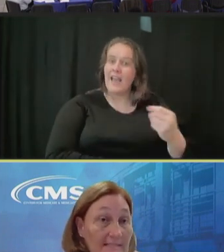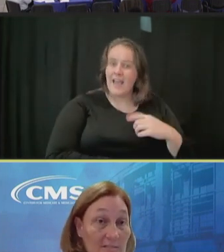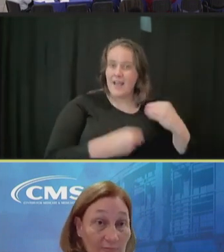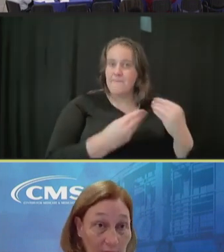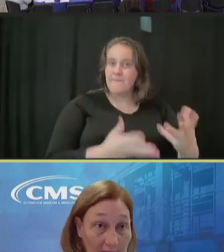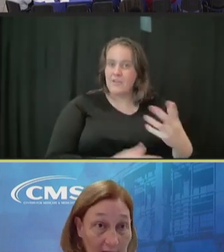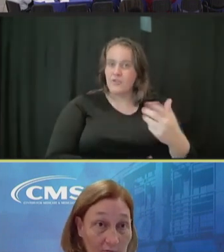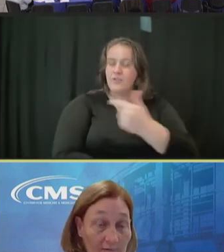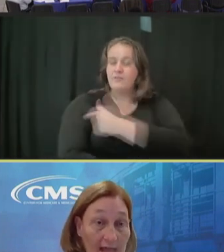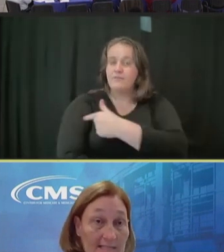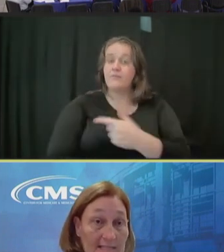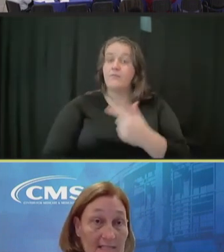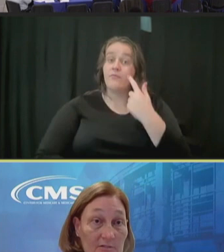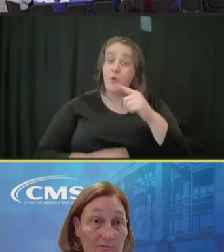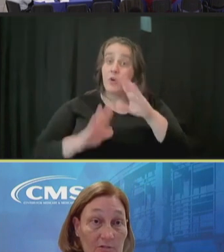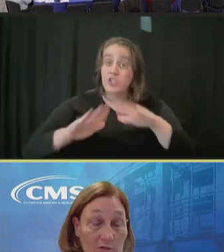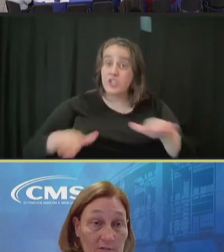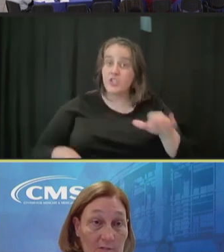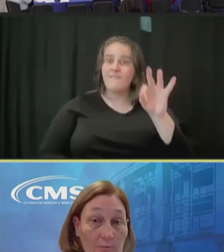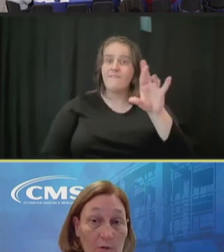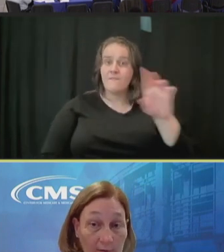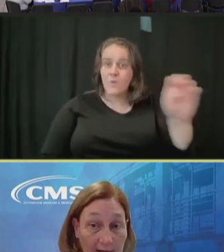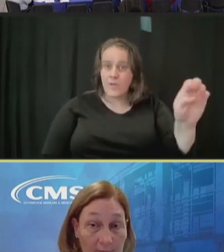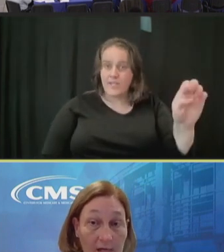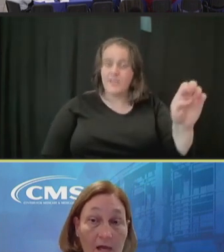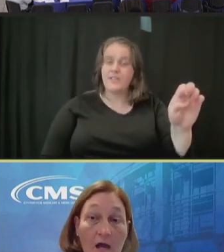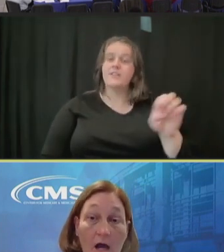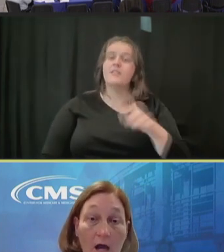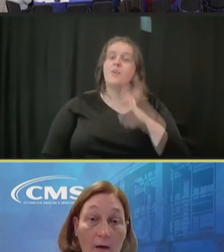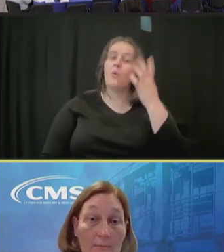the vaccines are free through the Vaccines for Children Program.